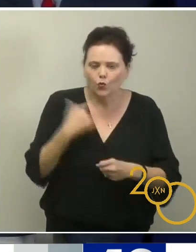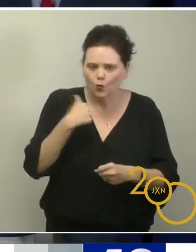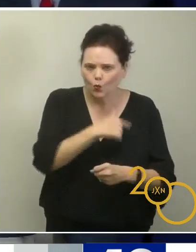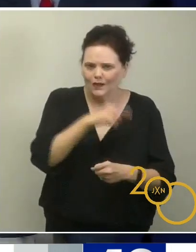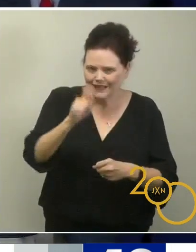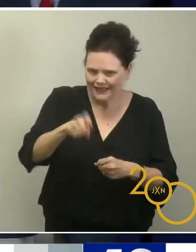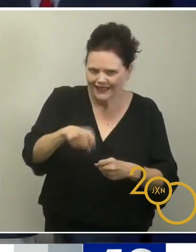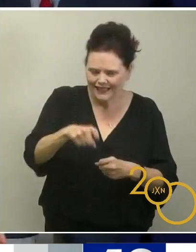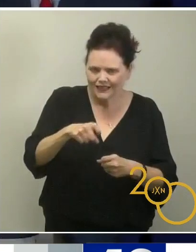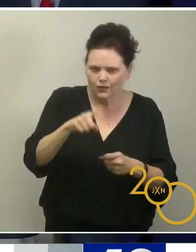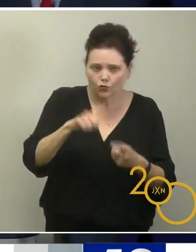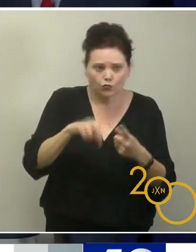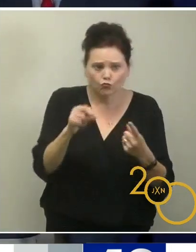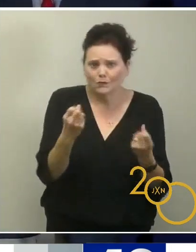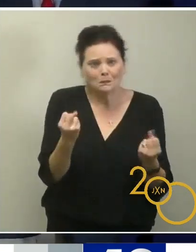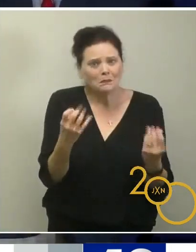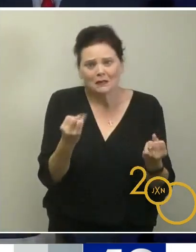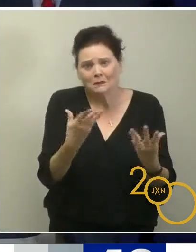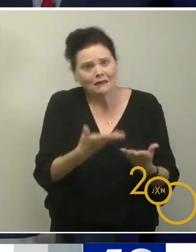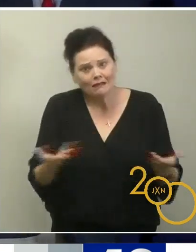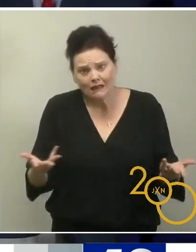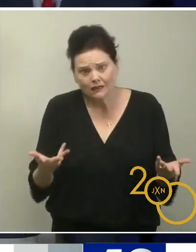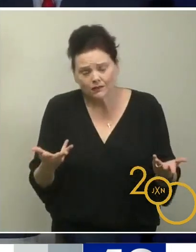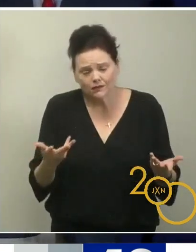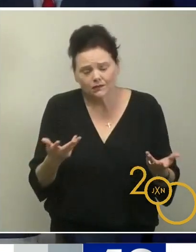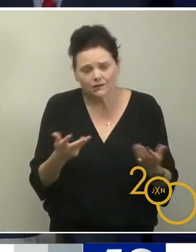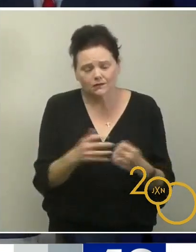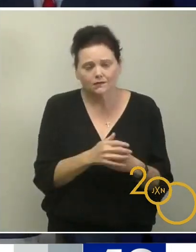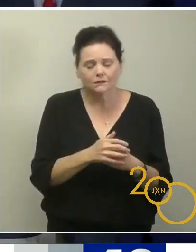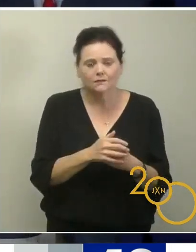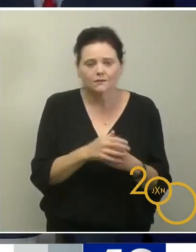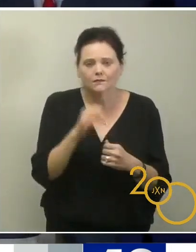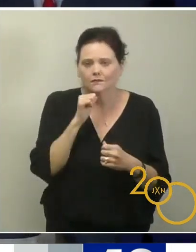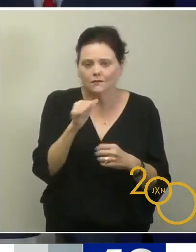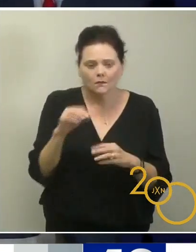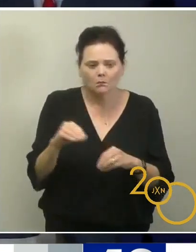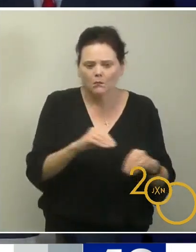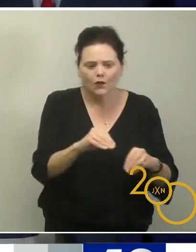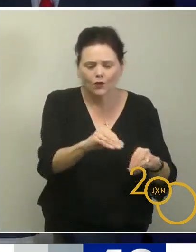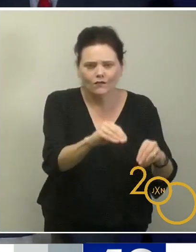THE PIPES IN THE CITY OF JACKSON, NOT EVEN SPEAKING TO THE QUALITY, QUANTITY IS NOT SUFFICIENT TO PROVIDE THE KIND